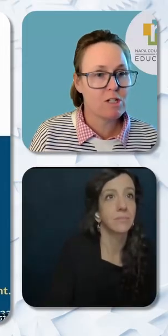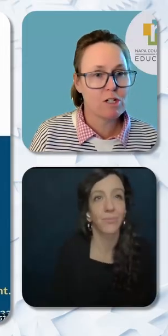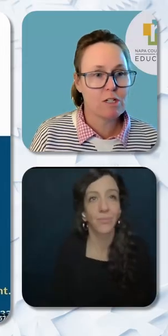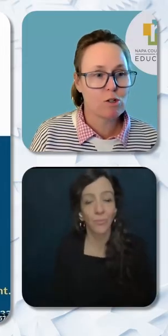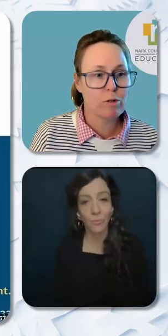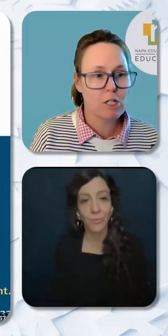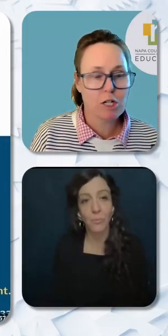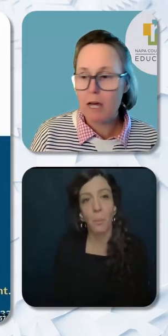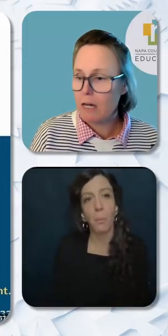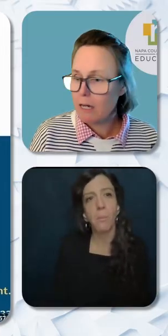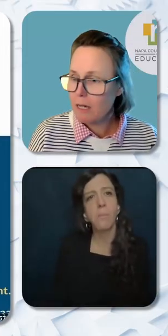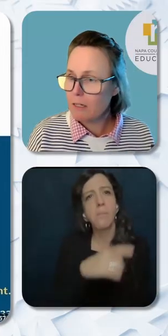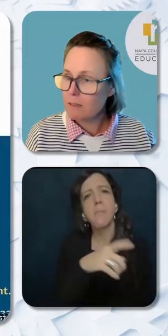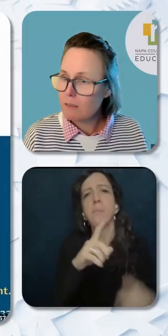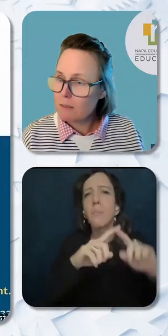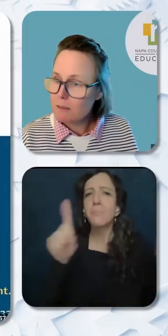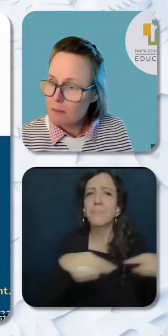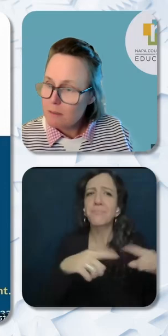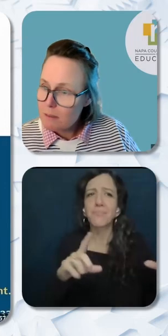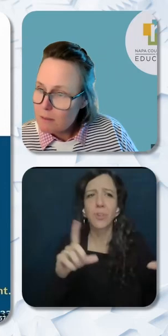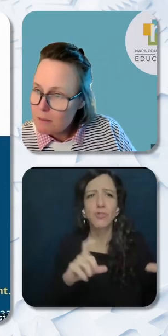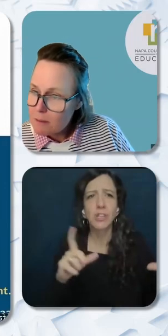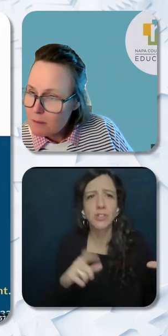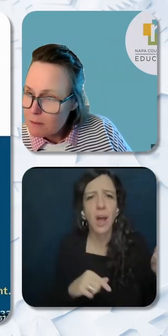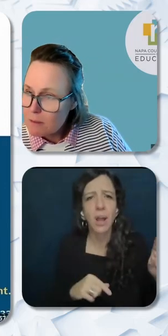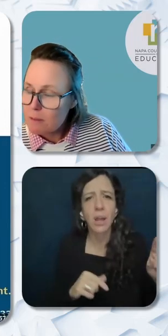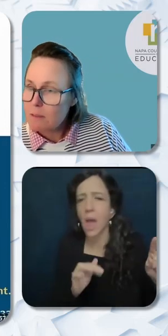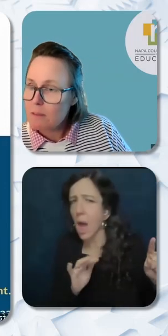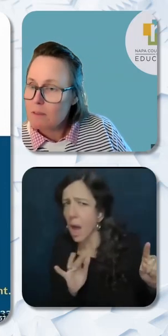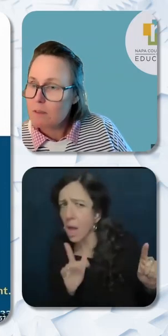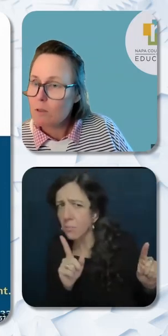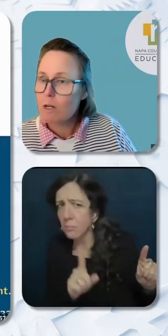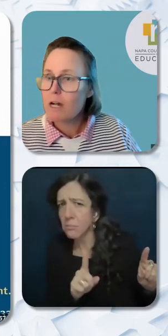So this is just a screenshot. I…